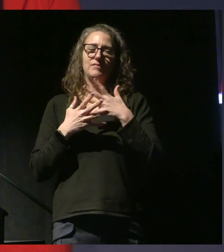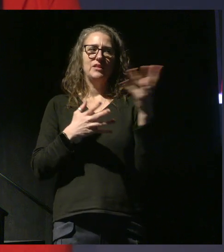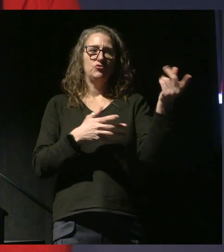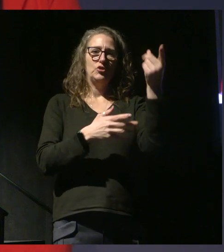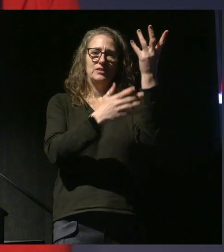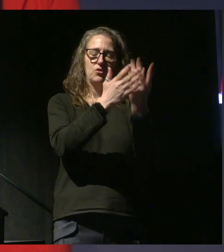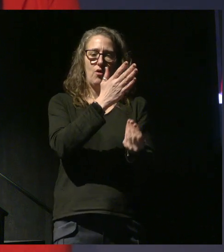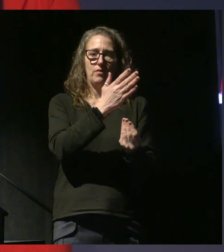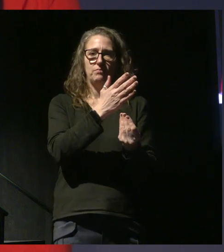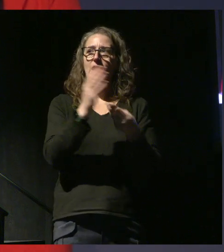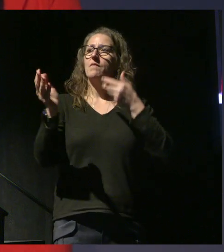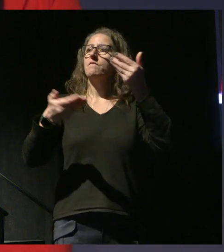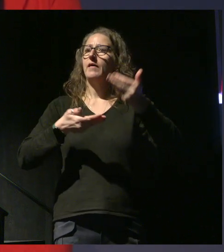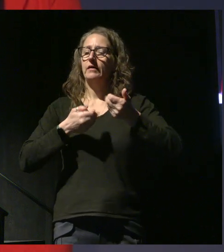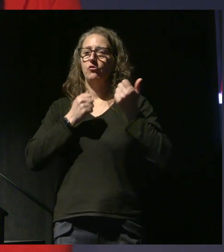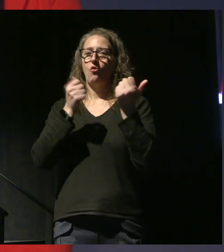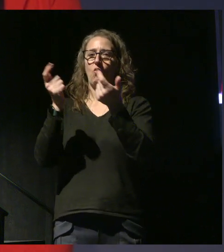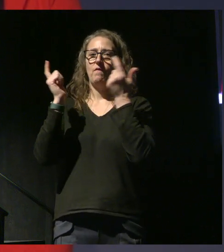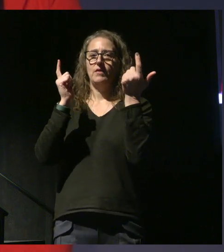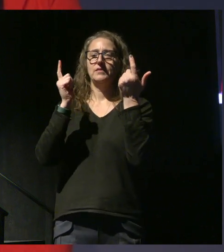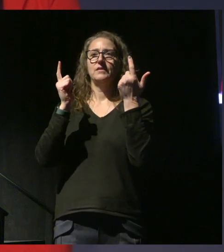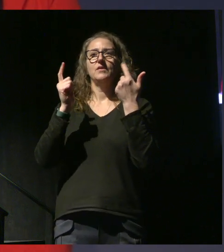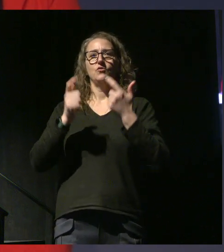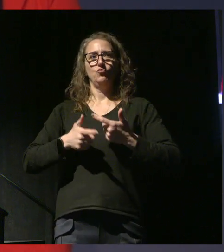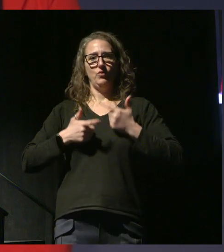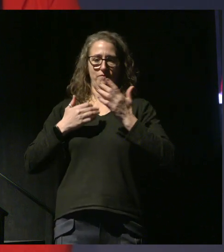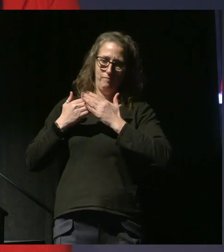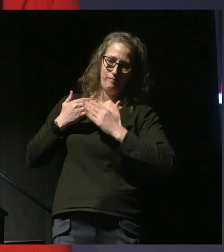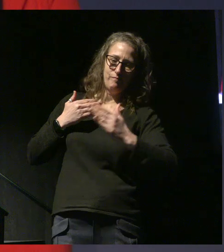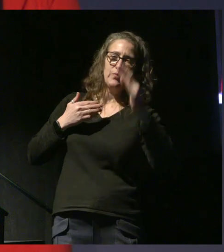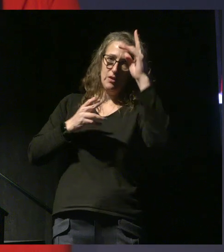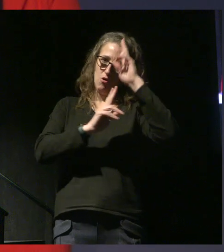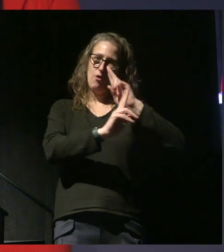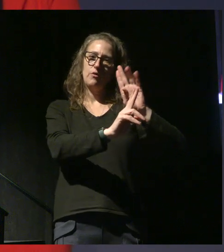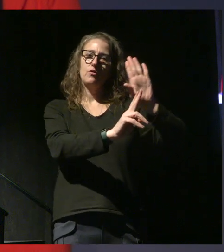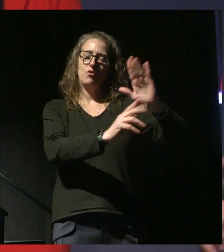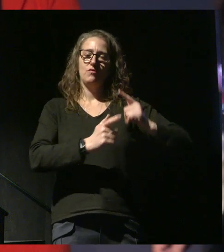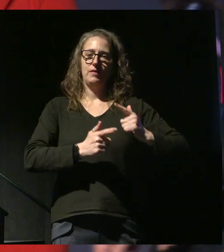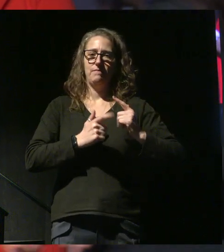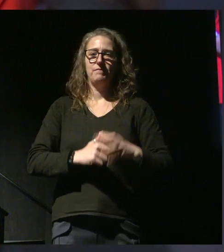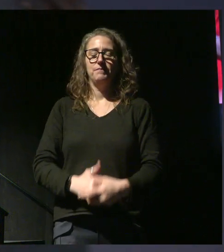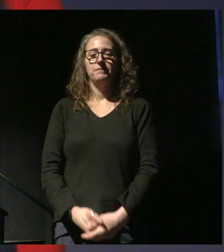to commit to living lives that honor her memory, thanks everyone.